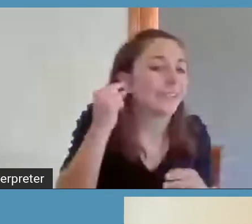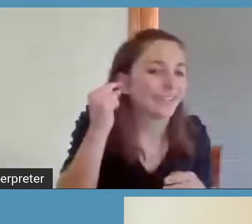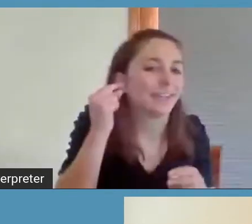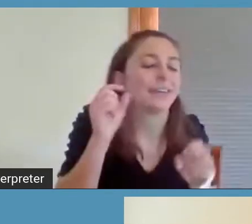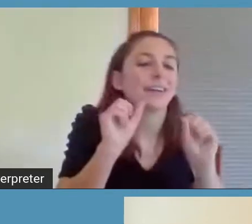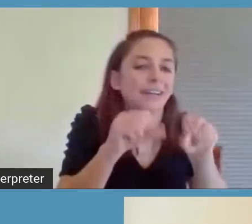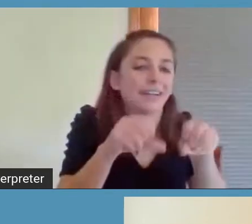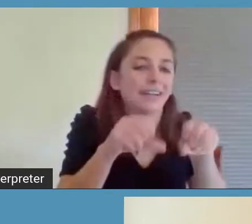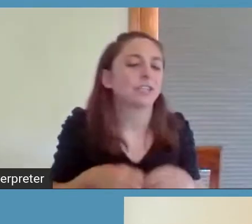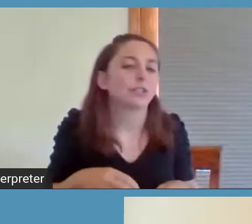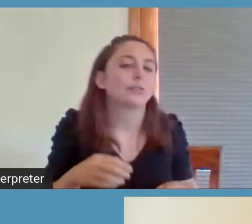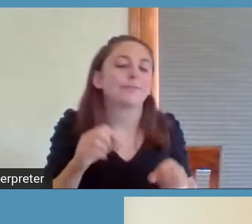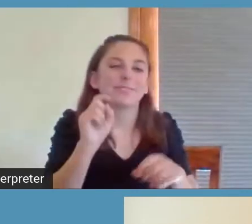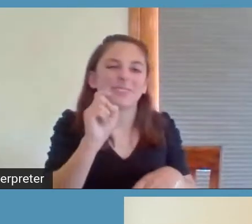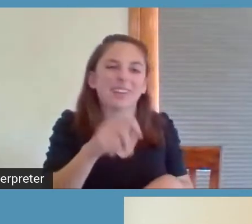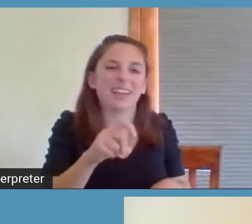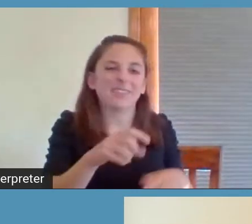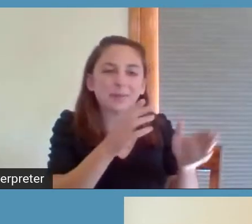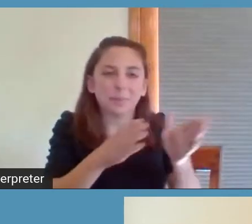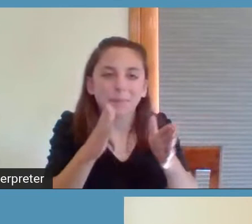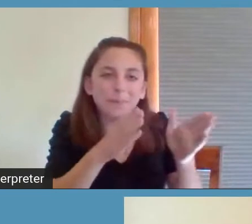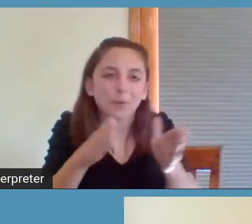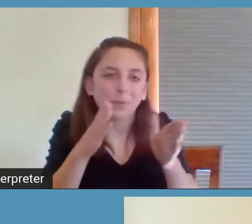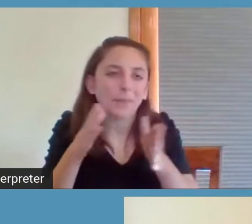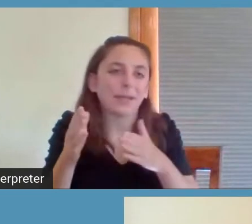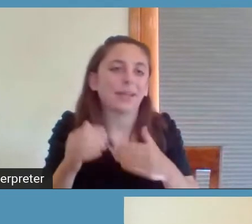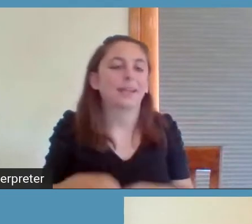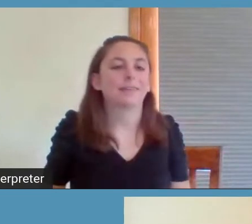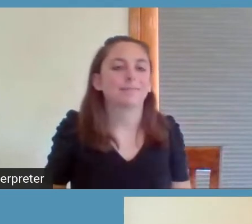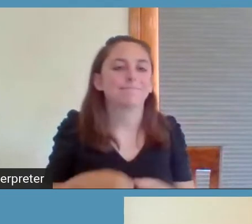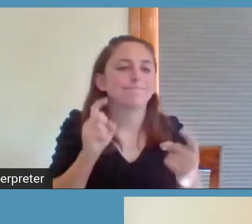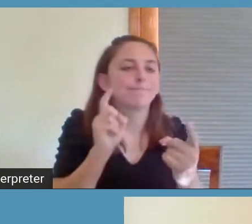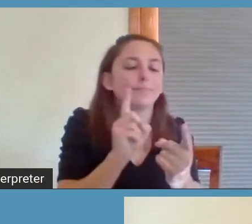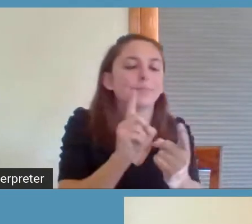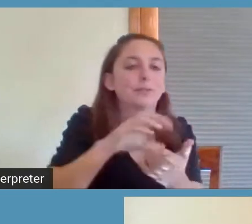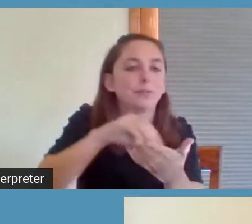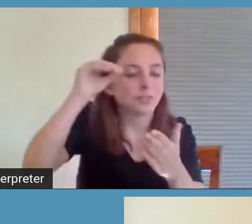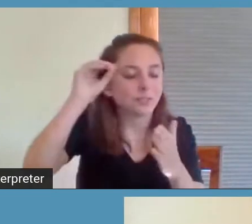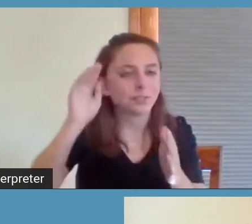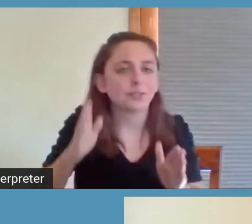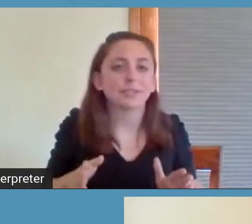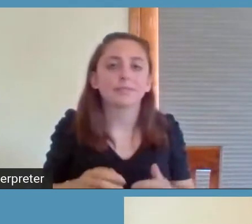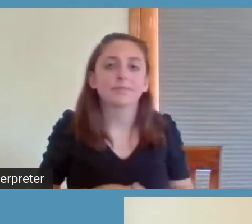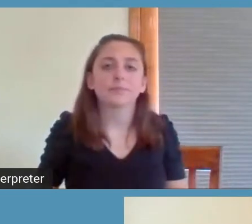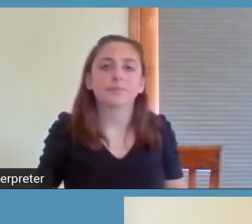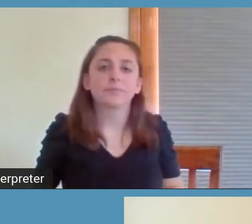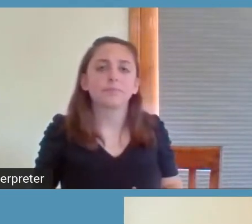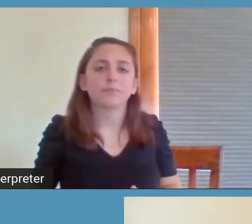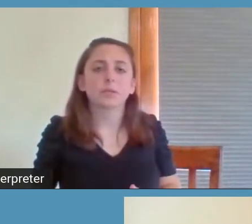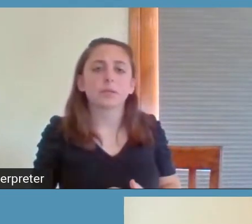um for the [ __ ] matrix situation sure are there any um are there any platforms that you might